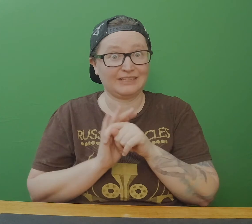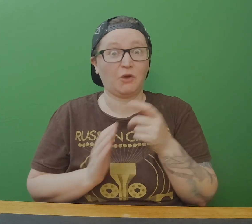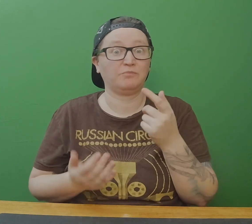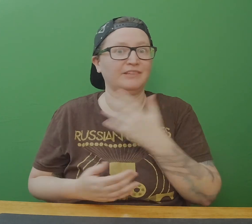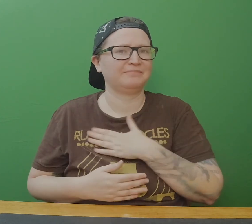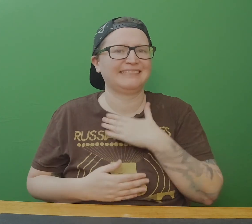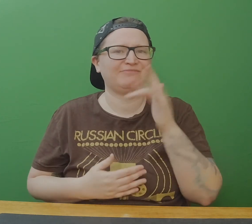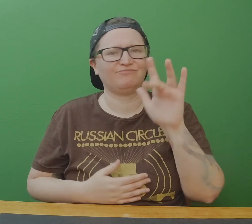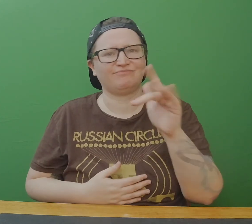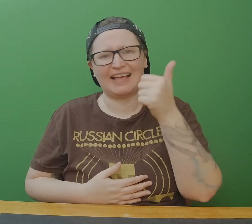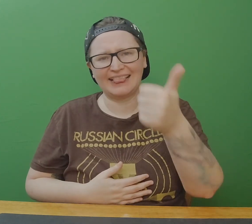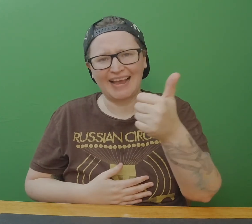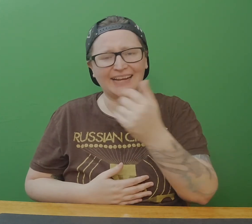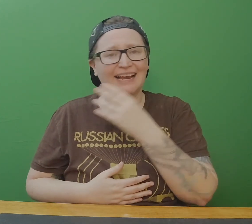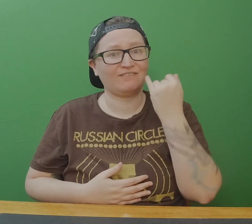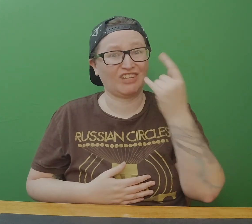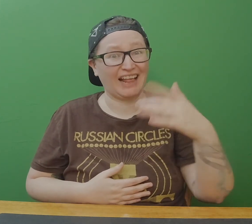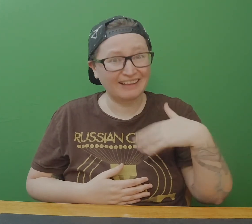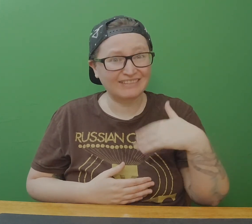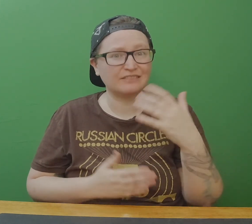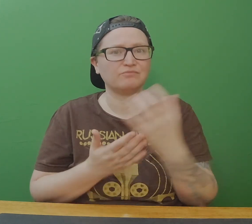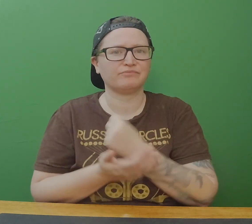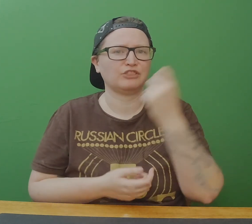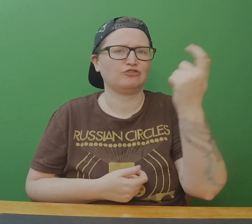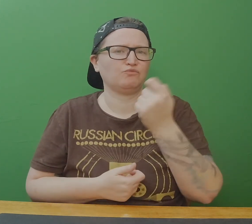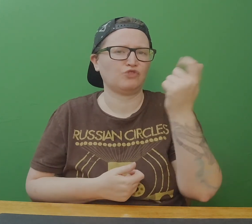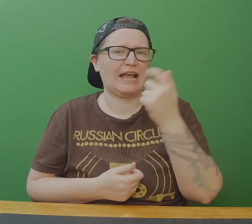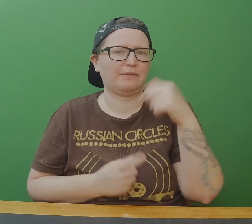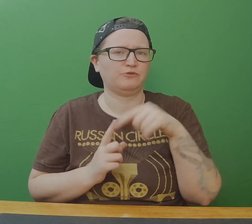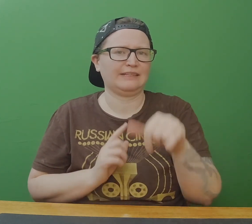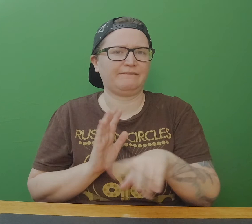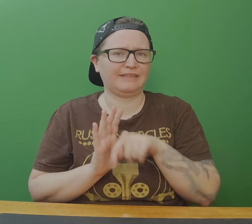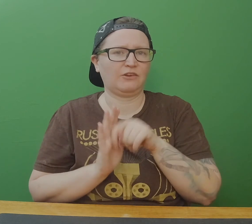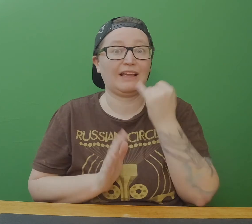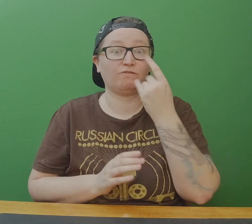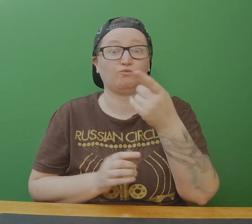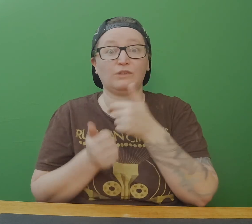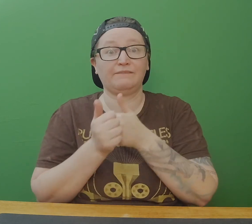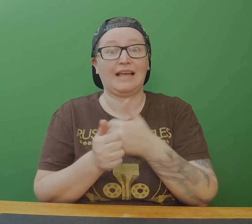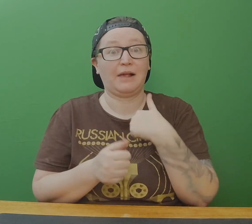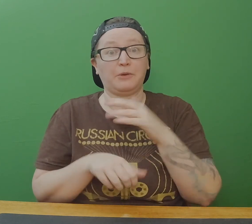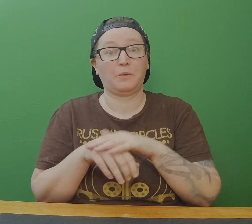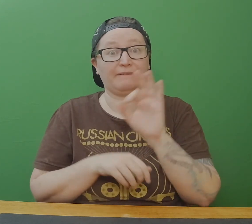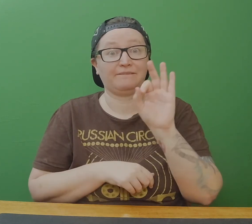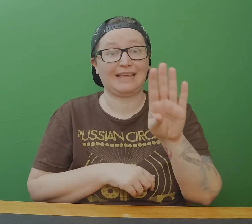if you enjoyed this video please click like and if you haven't go ahead and subscribe and if you